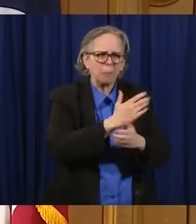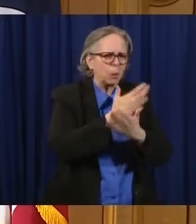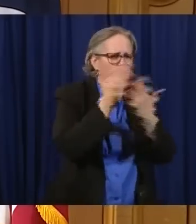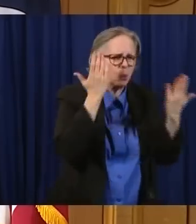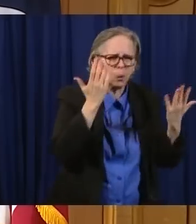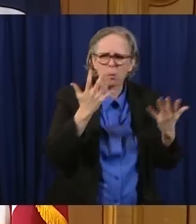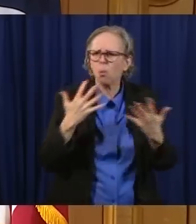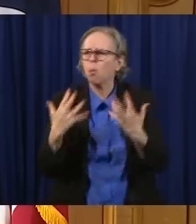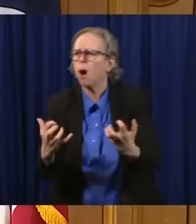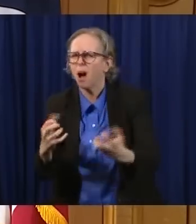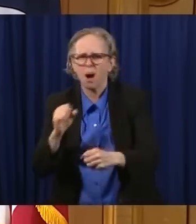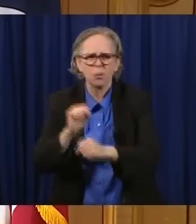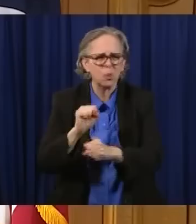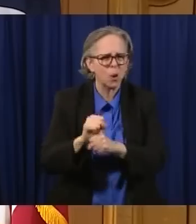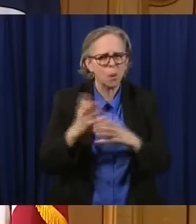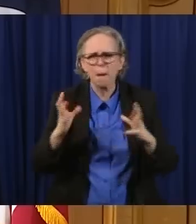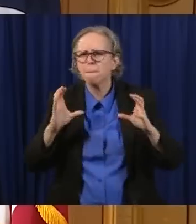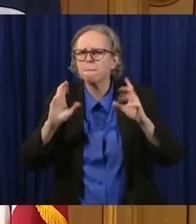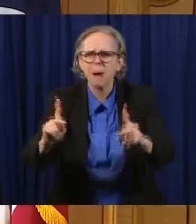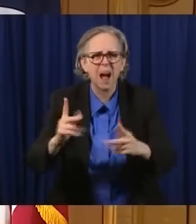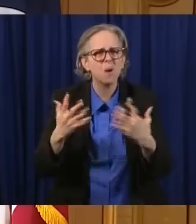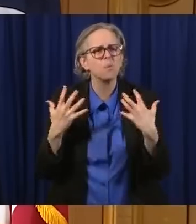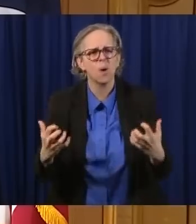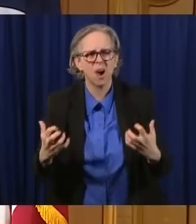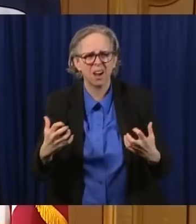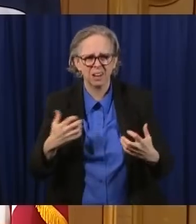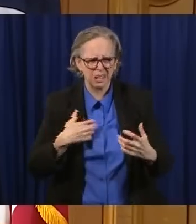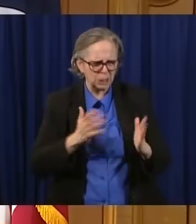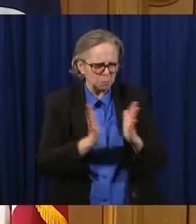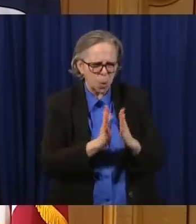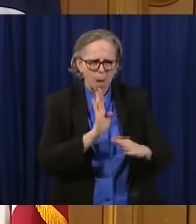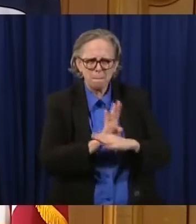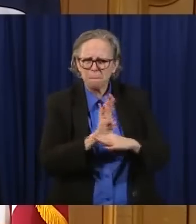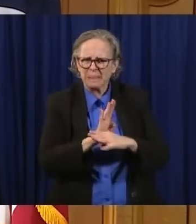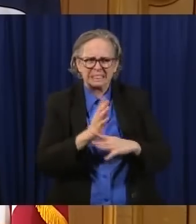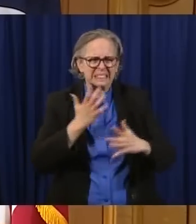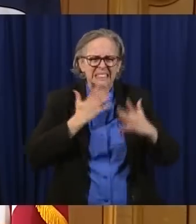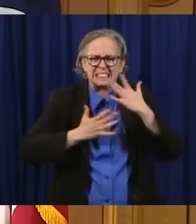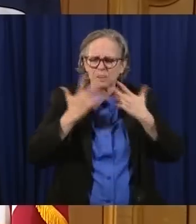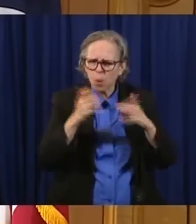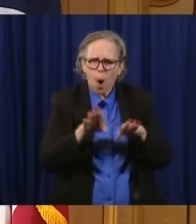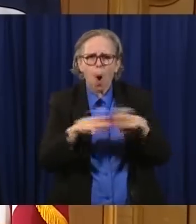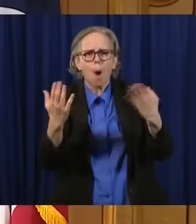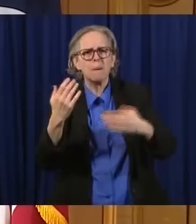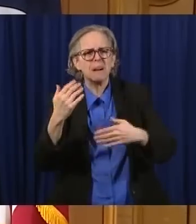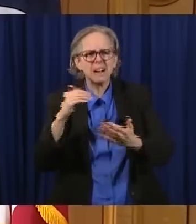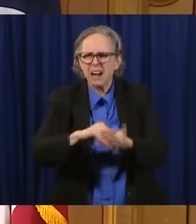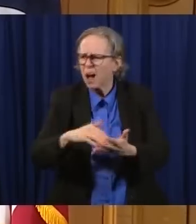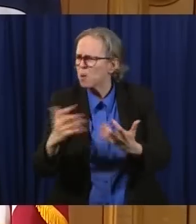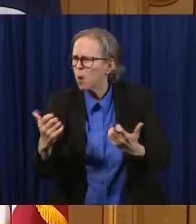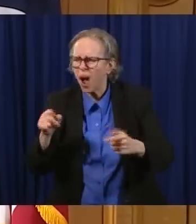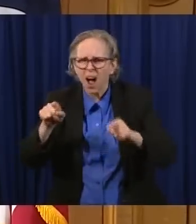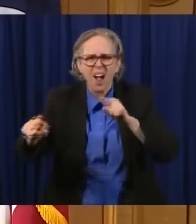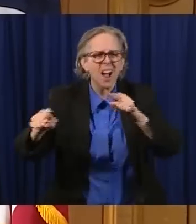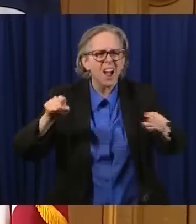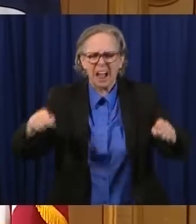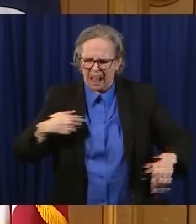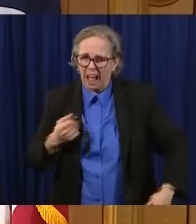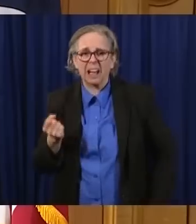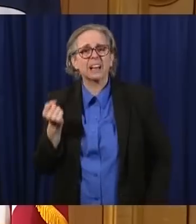MEDIA, WHAT PEOPLE ARE DEALING WITH AND THE PEOPLE WHO ARE UNEMPLOYED WANT TO WORK. THEY WANT TO GET BACK AND MOVE